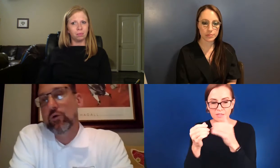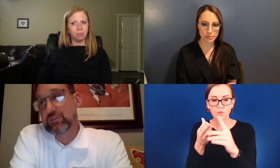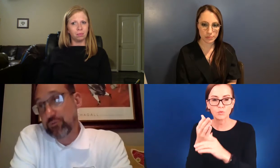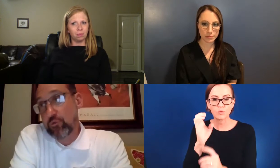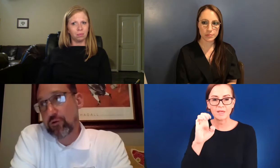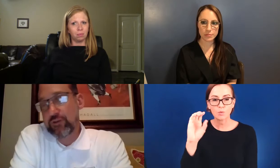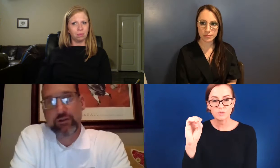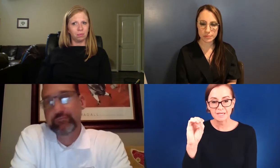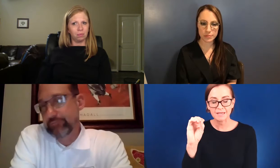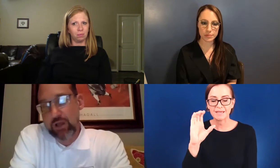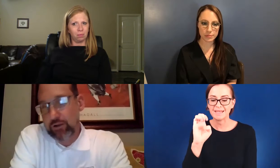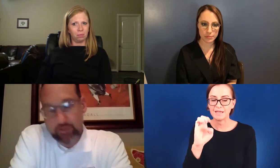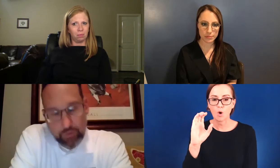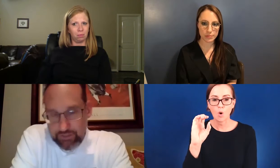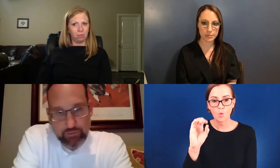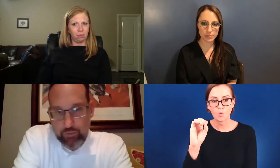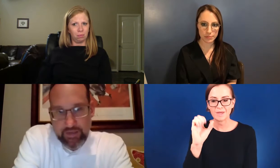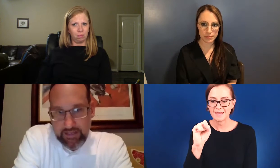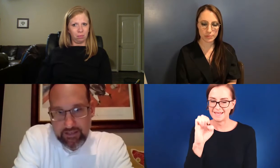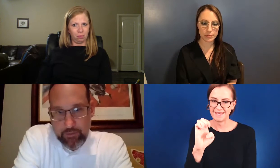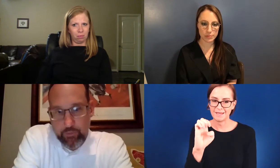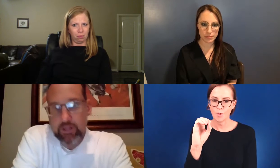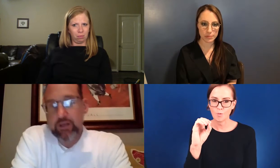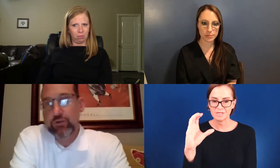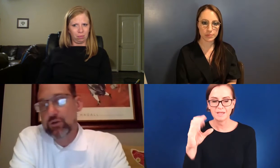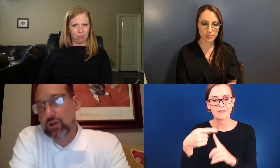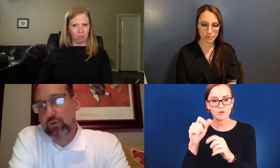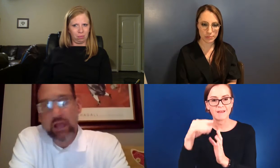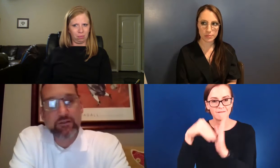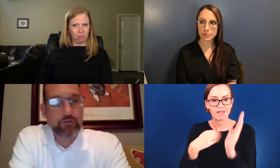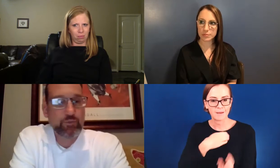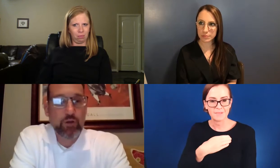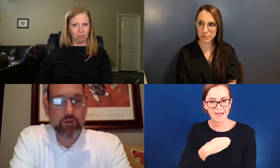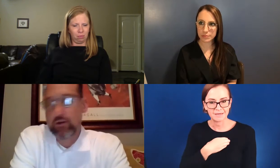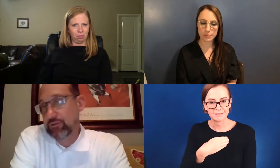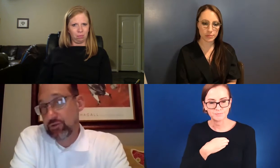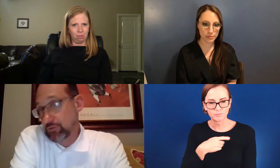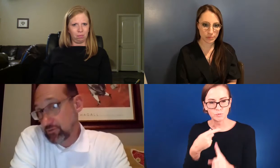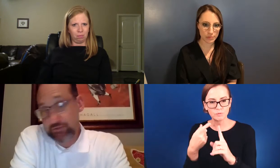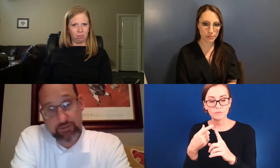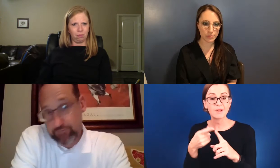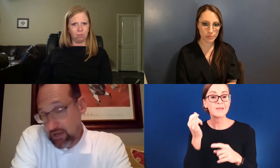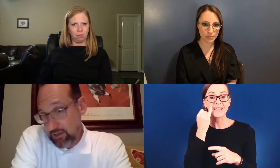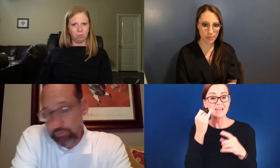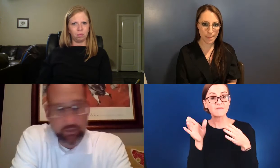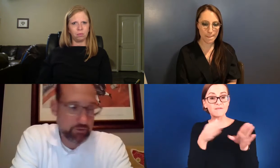Whereas before, if you had gone to the emergency room, in that example, you could go right to the department of health and human services and file a complaint,